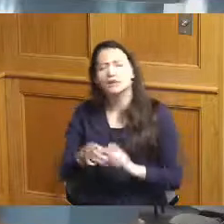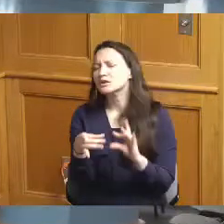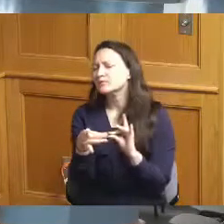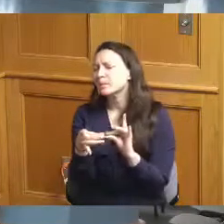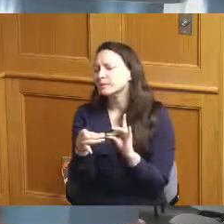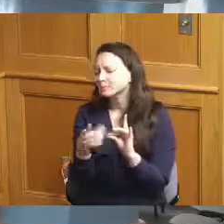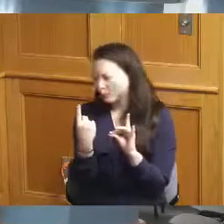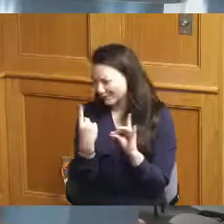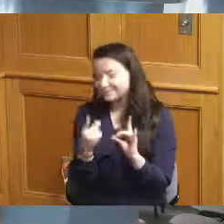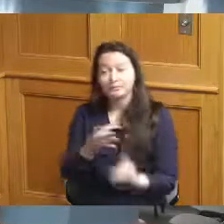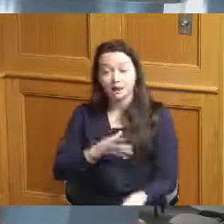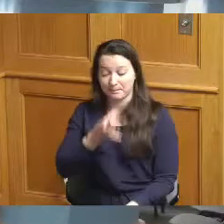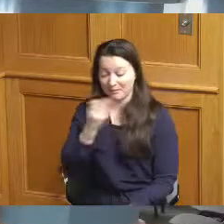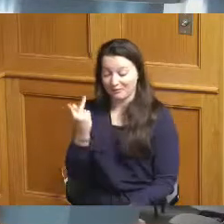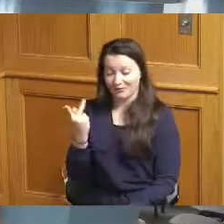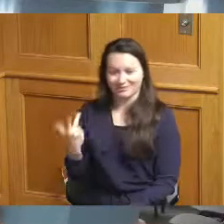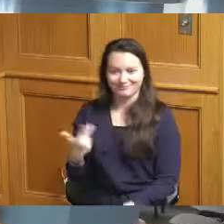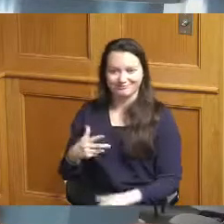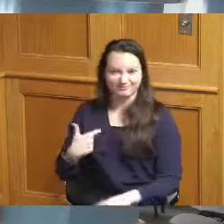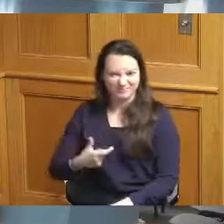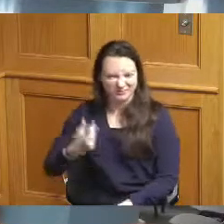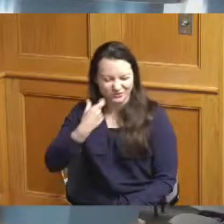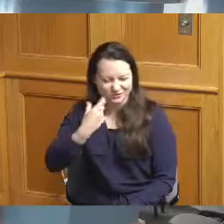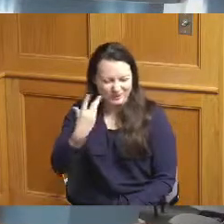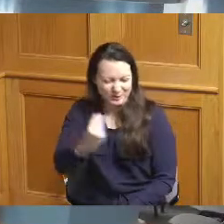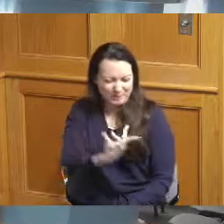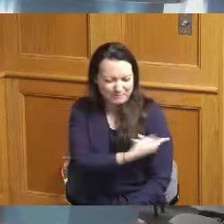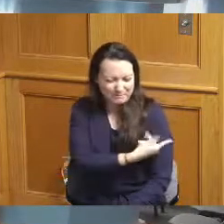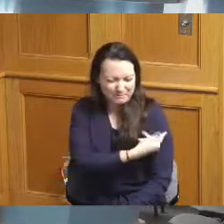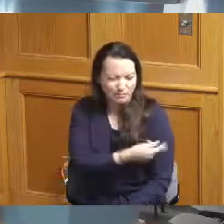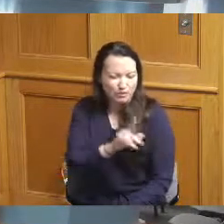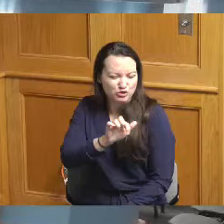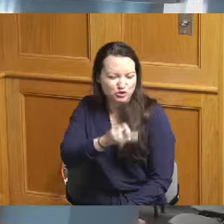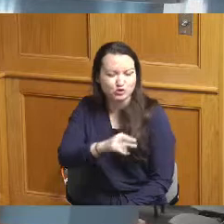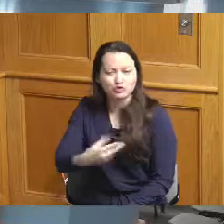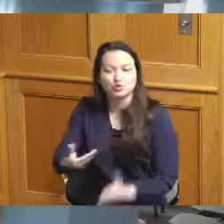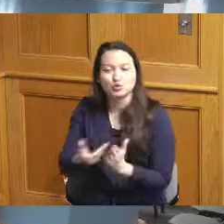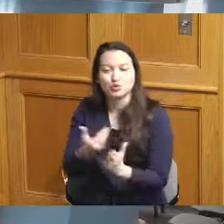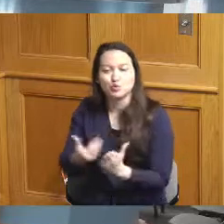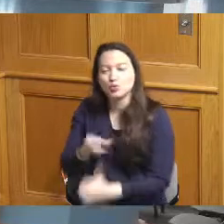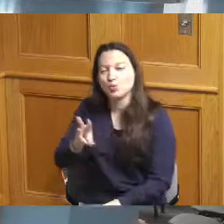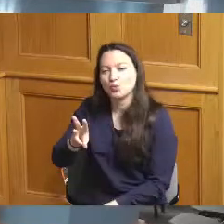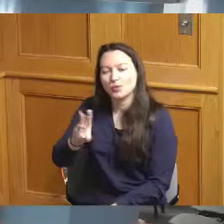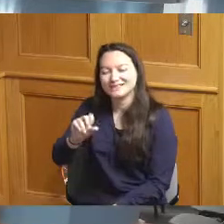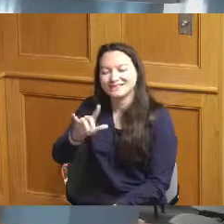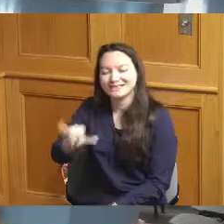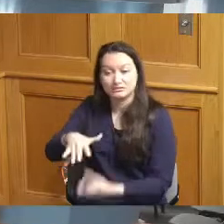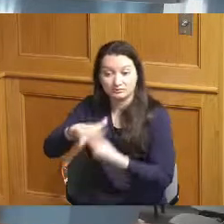comment my mom and I went and got our boosters and we went to the new Wesley site it it was